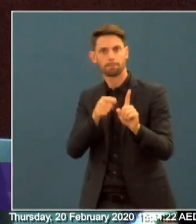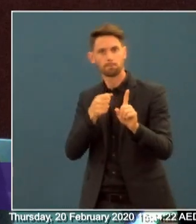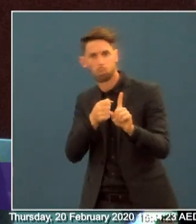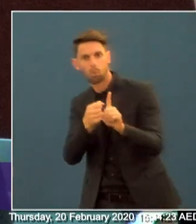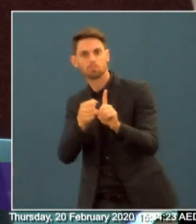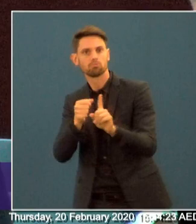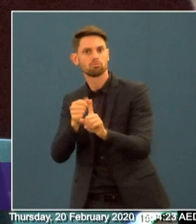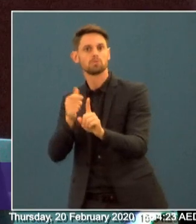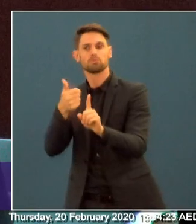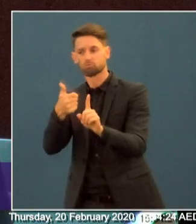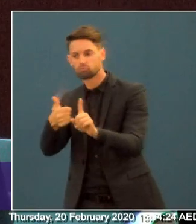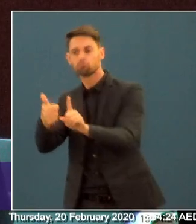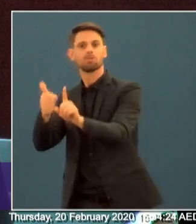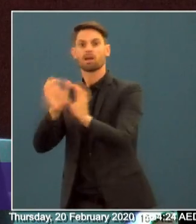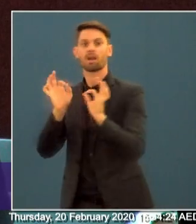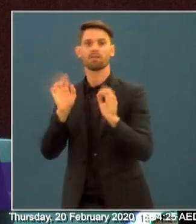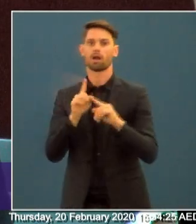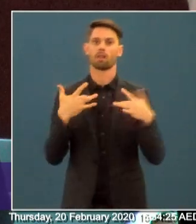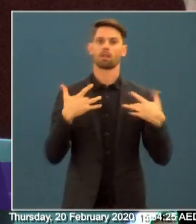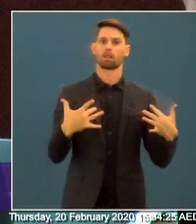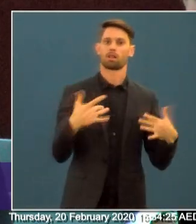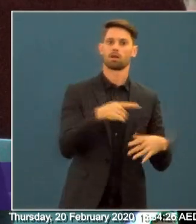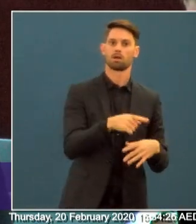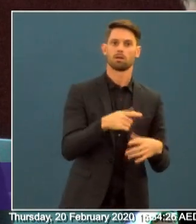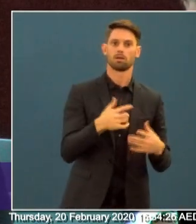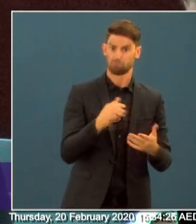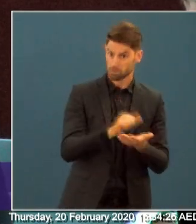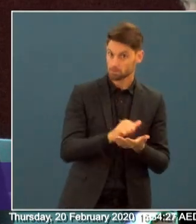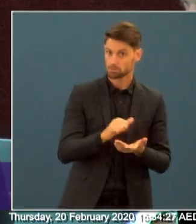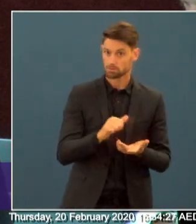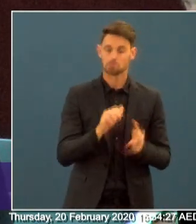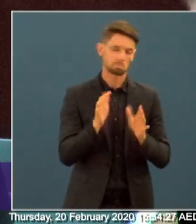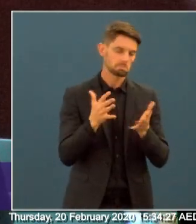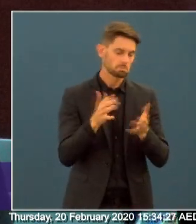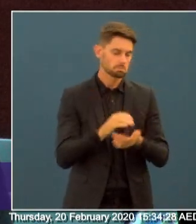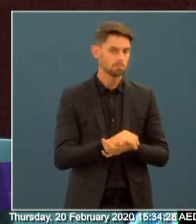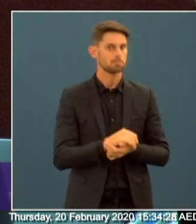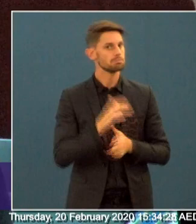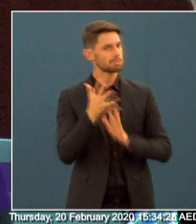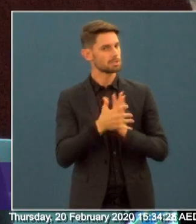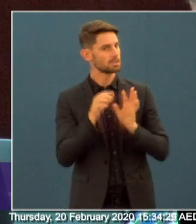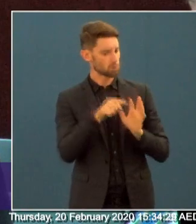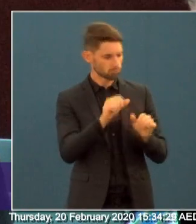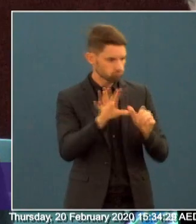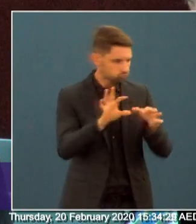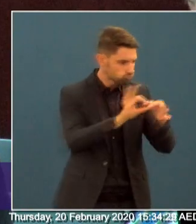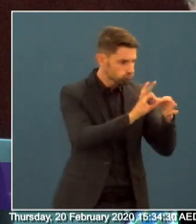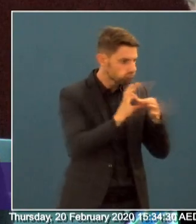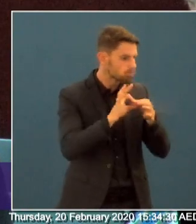That's your experience? DR SMALL: Yes. And they lose coordinated care at that point.